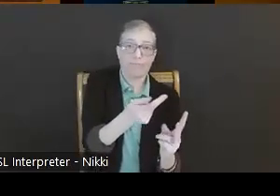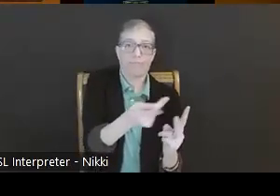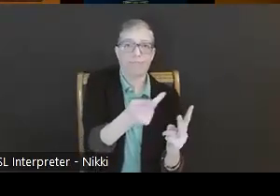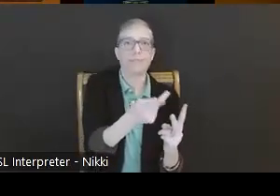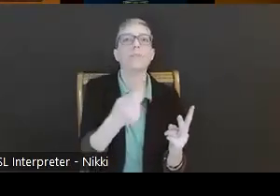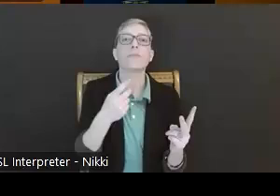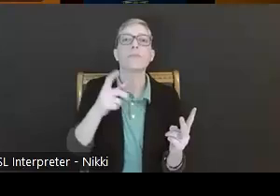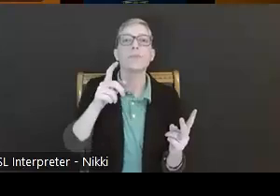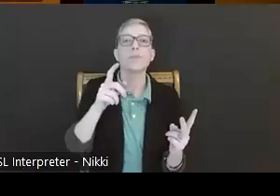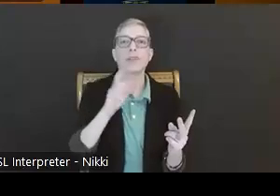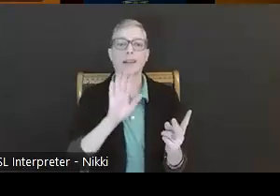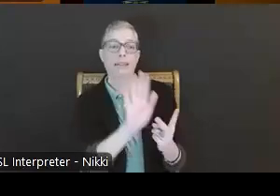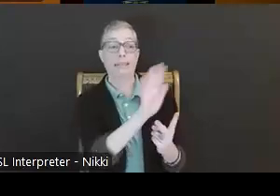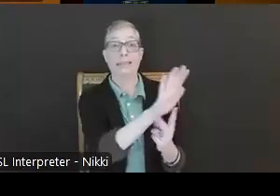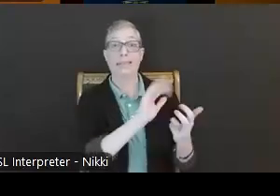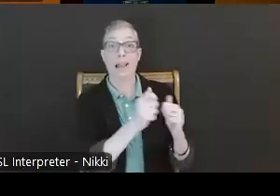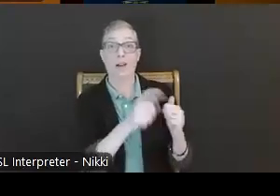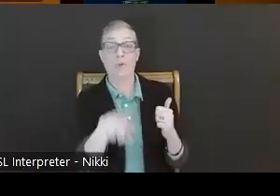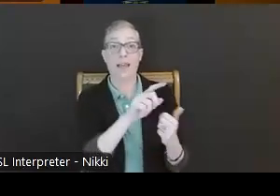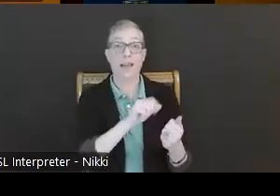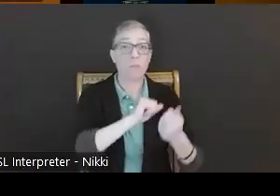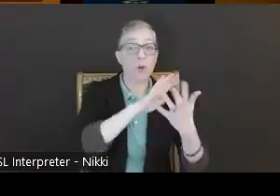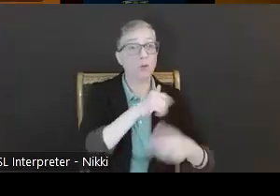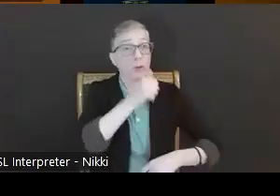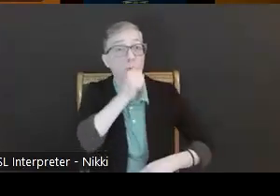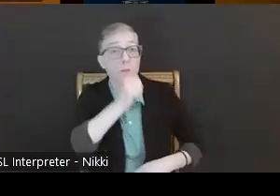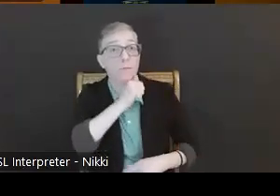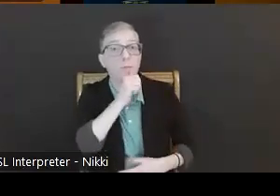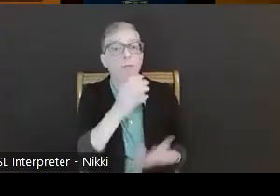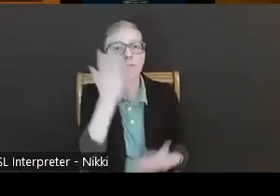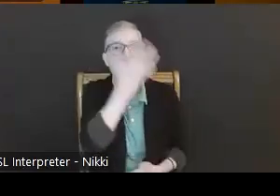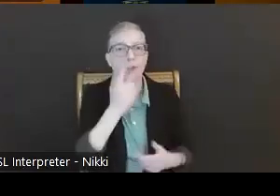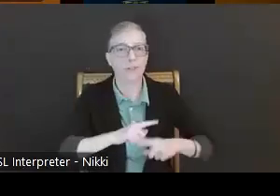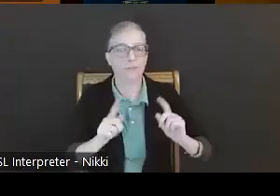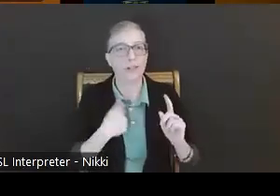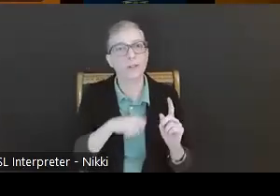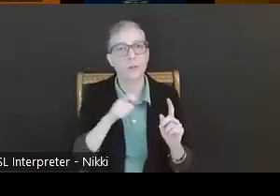how we adapt interventions to Target that distress for both of the patient and the caregiver so for